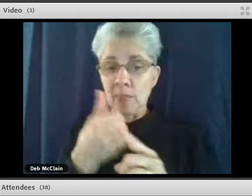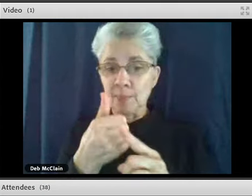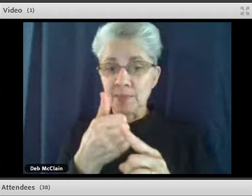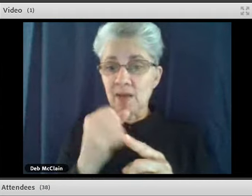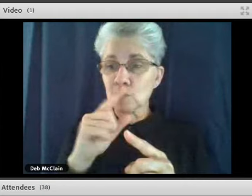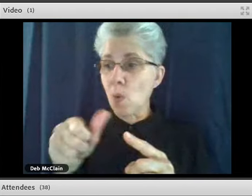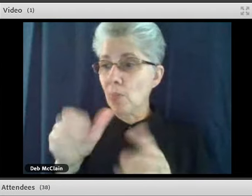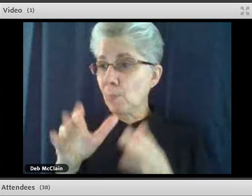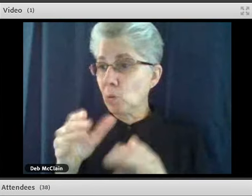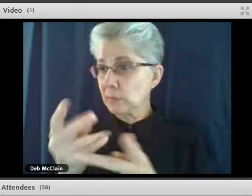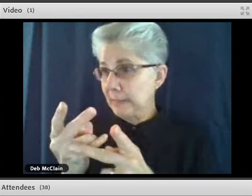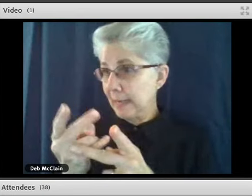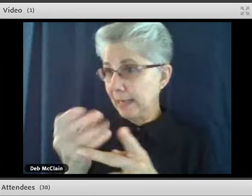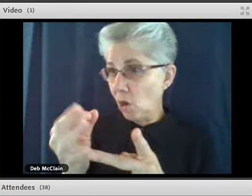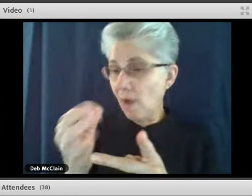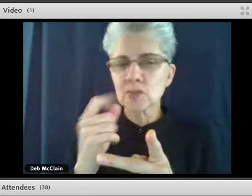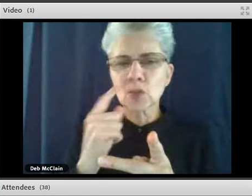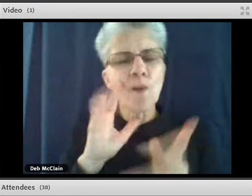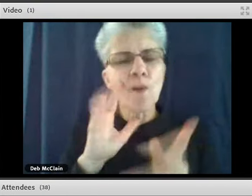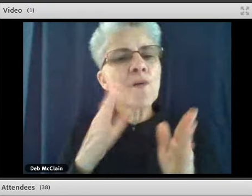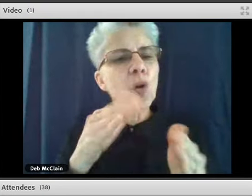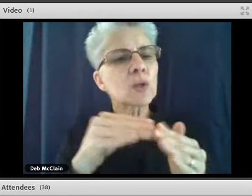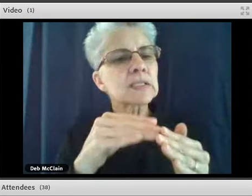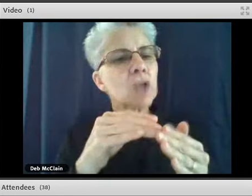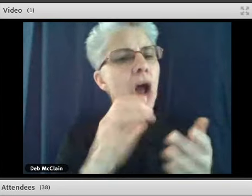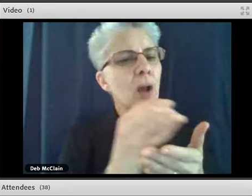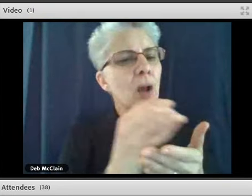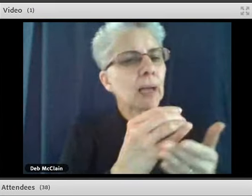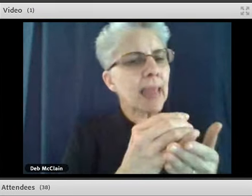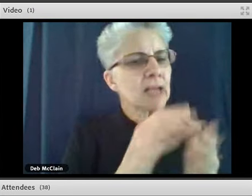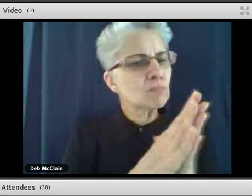And so, you know, we need to focus on our collections having this accessible information,